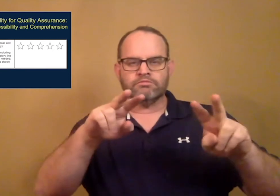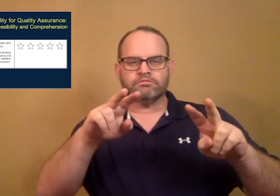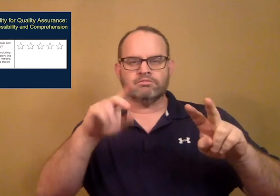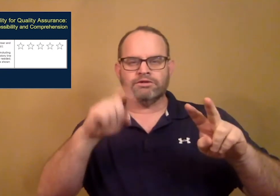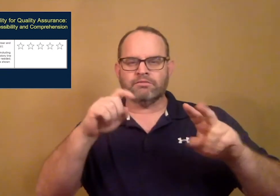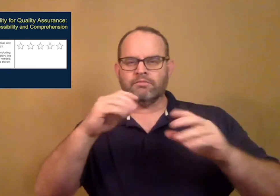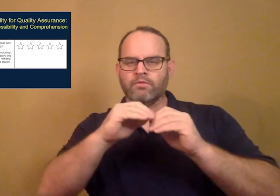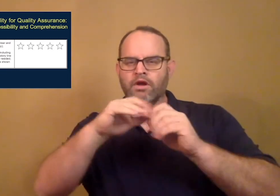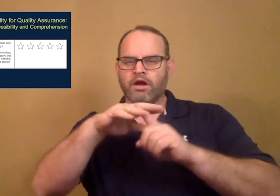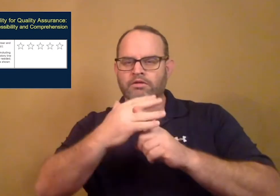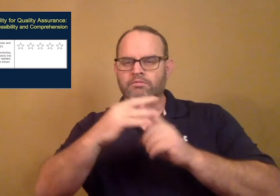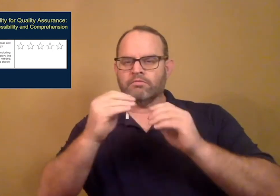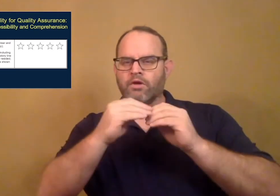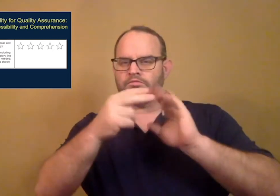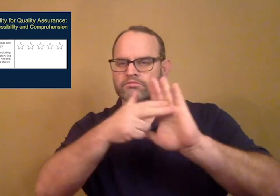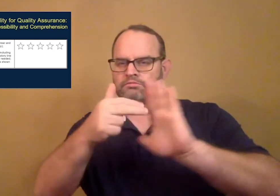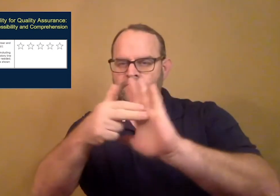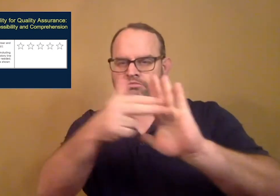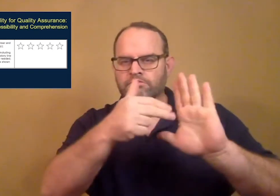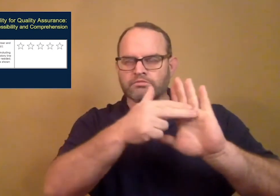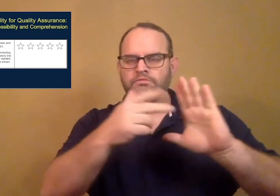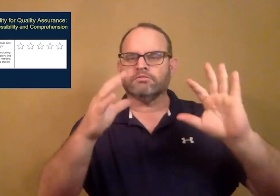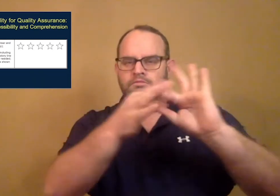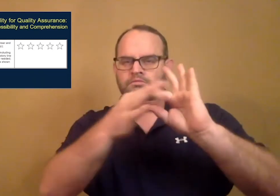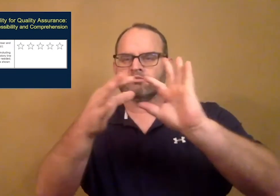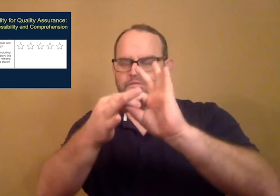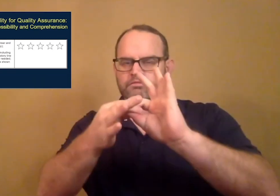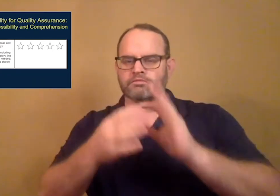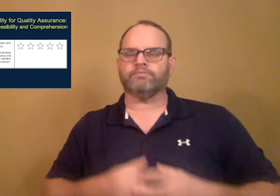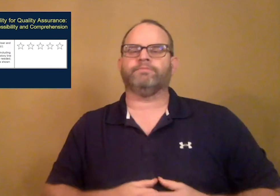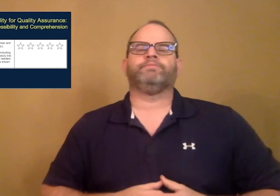Younger children need noun identification to develop viewing comprehension.